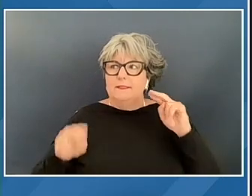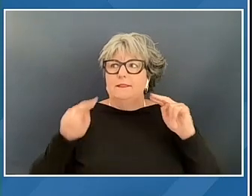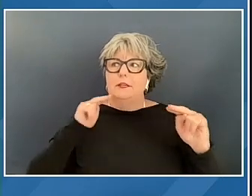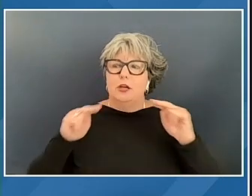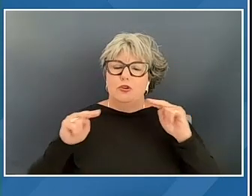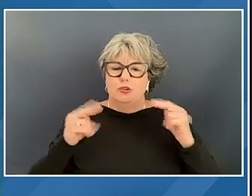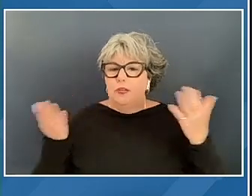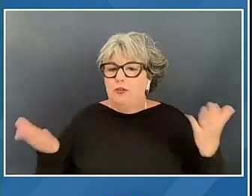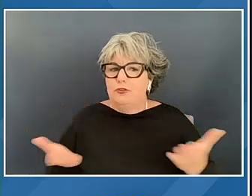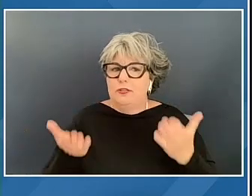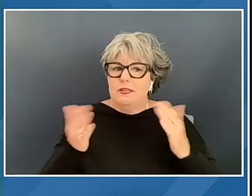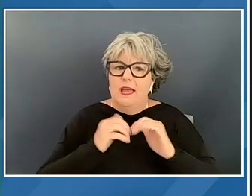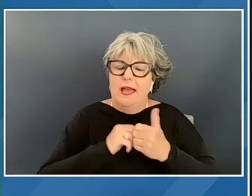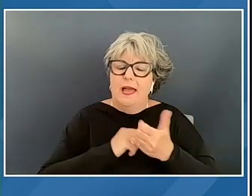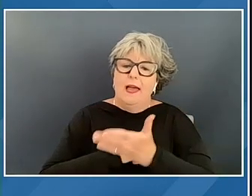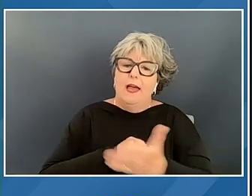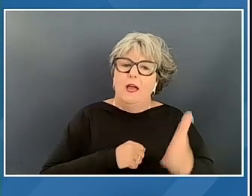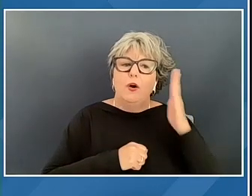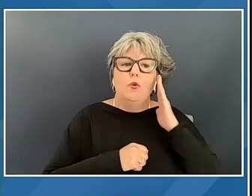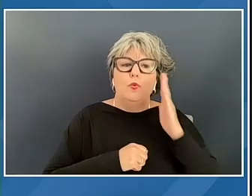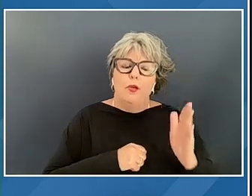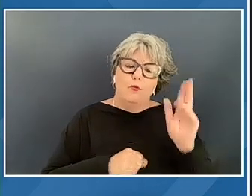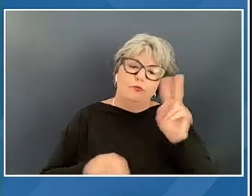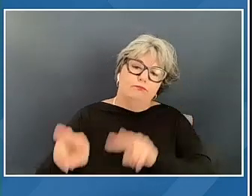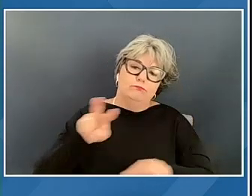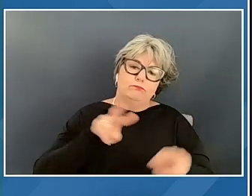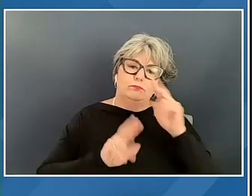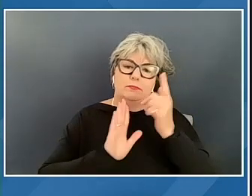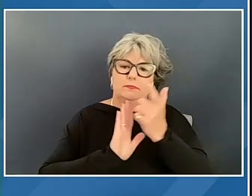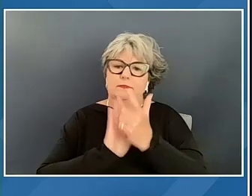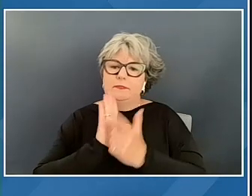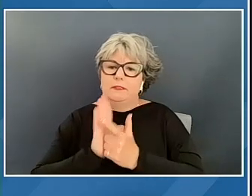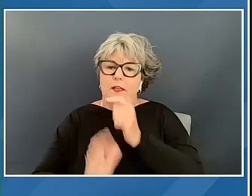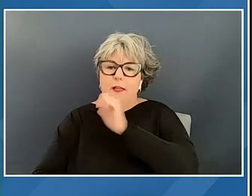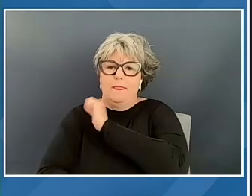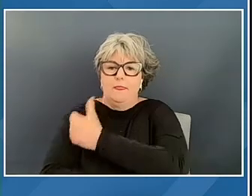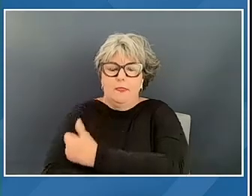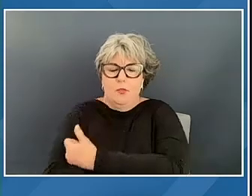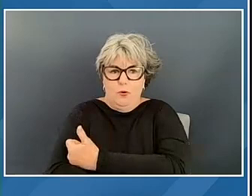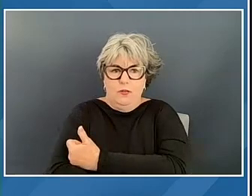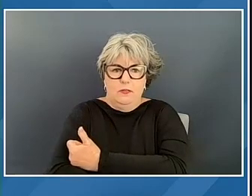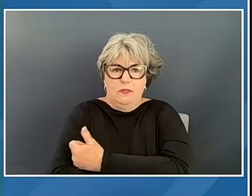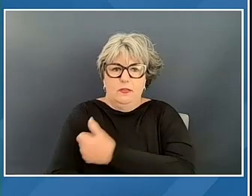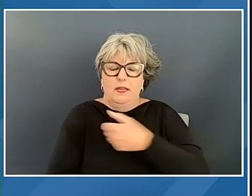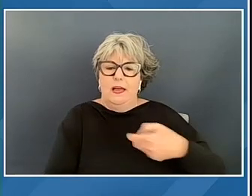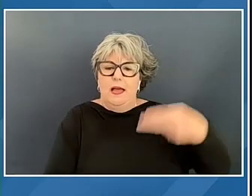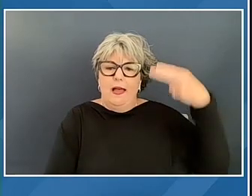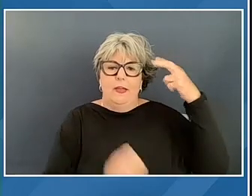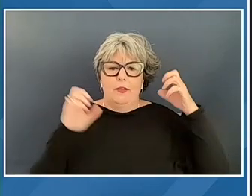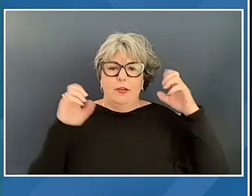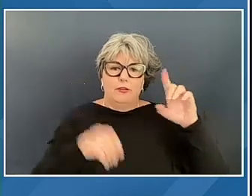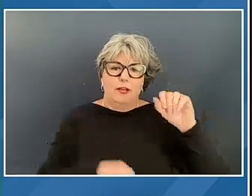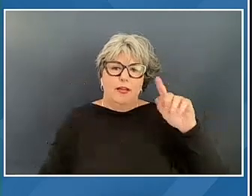how we are going to look at the statutory authority under the Higher Education Act in 432.